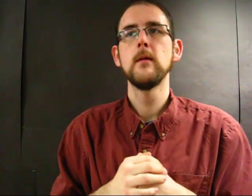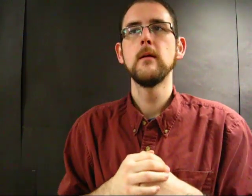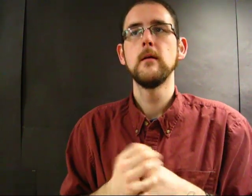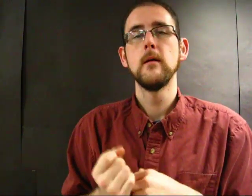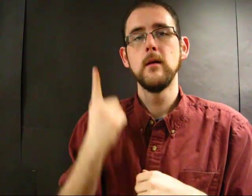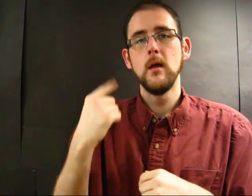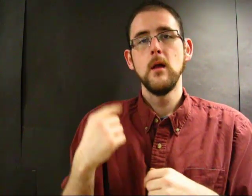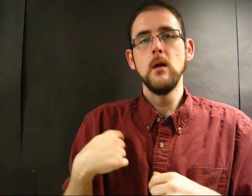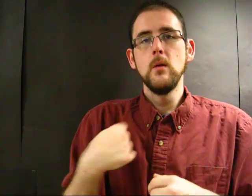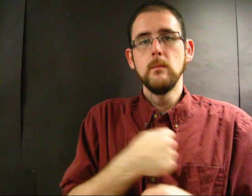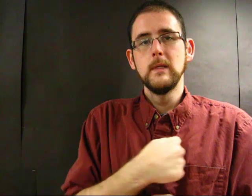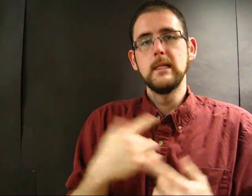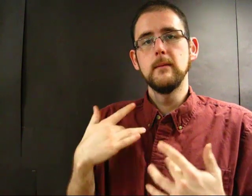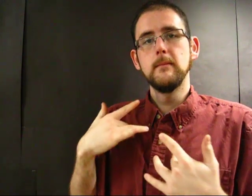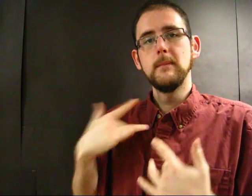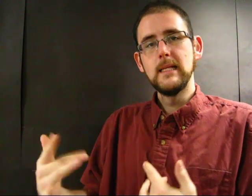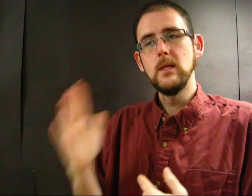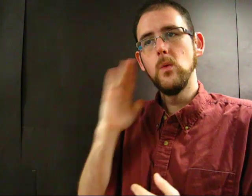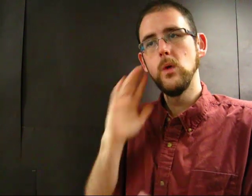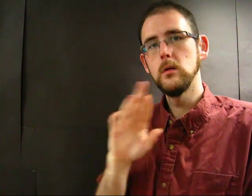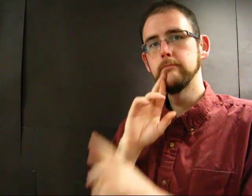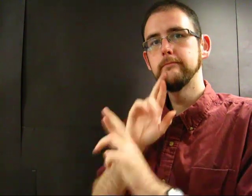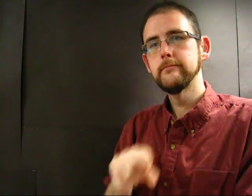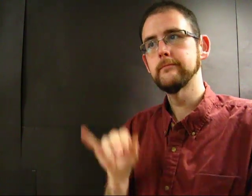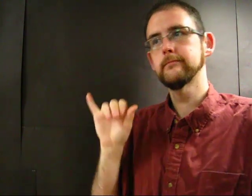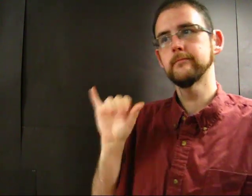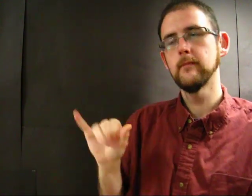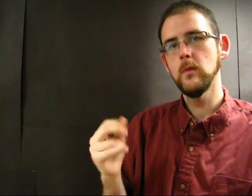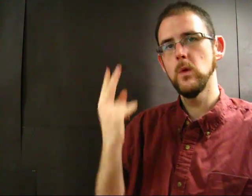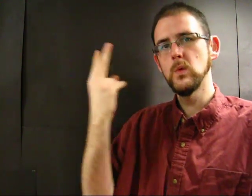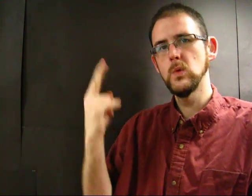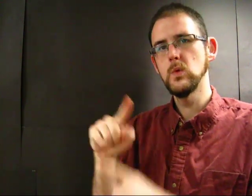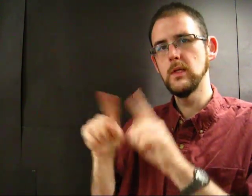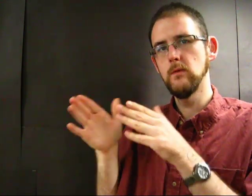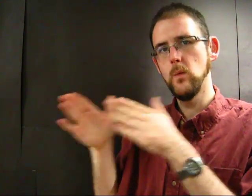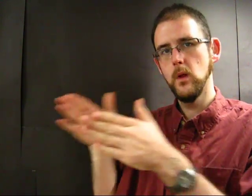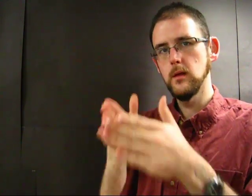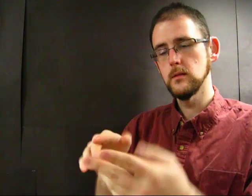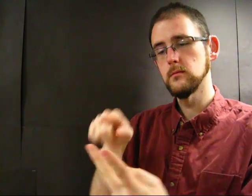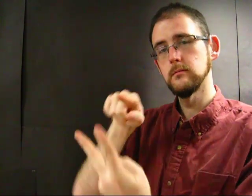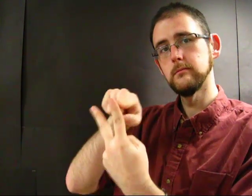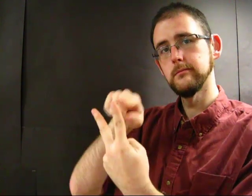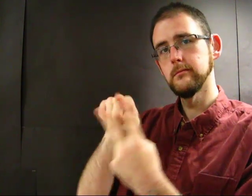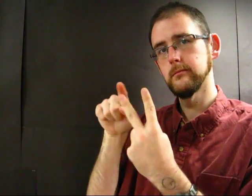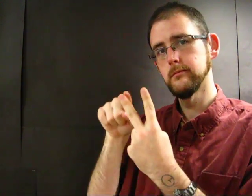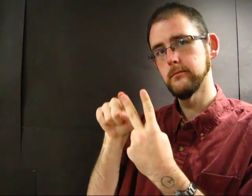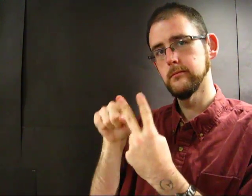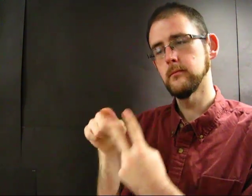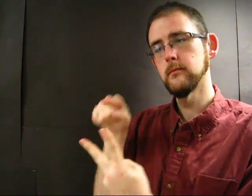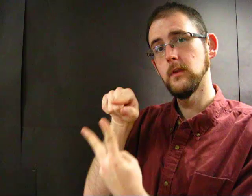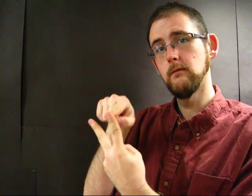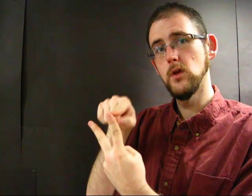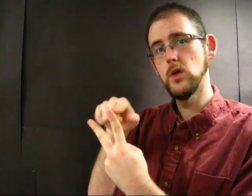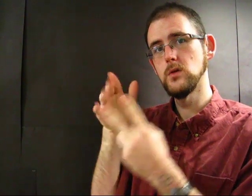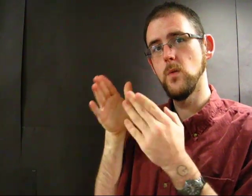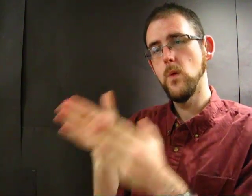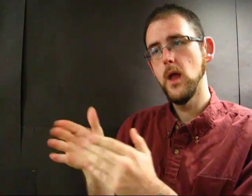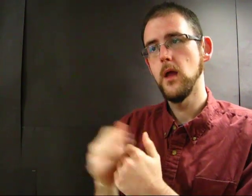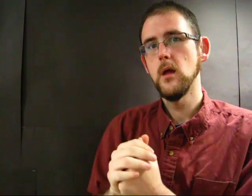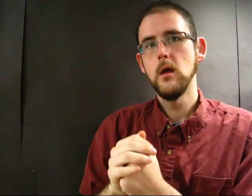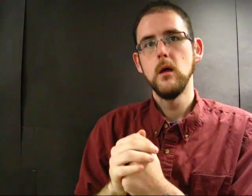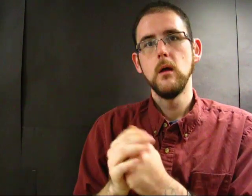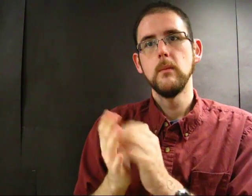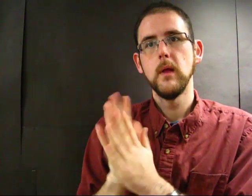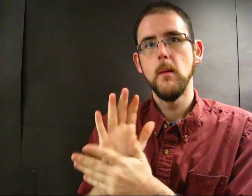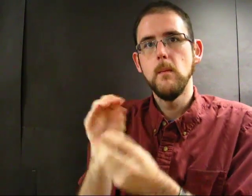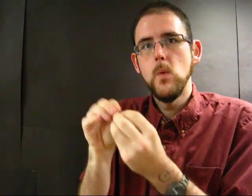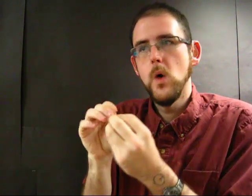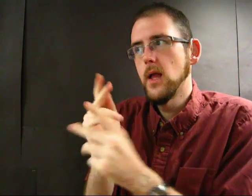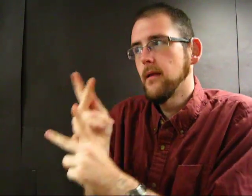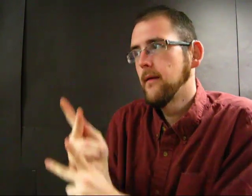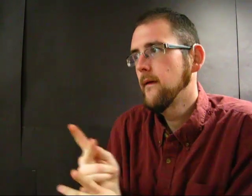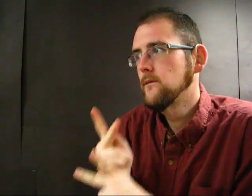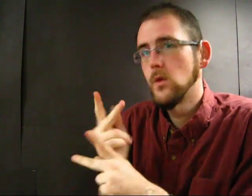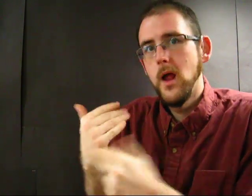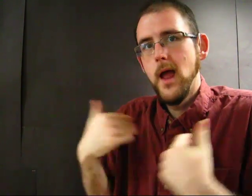We tend to respond to it in two different ways; the first way is by becoming overbearingly solicitous.